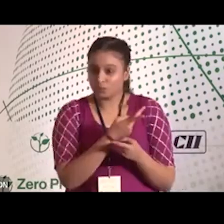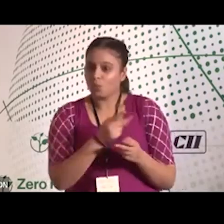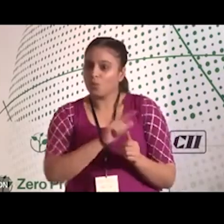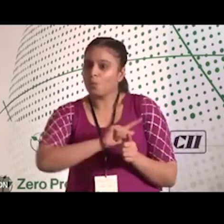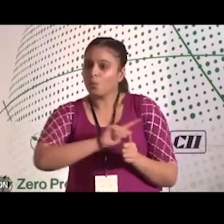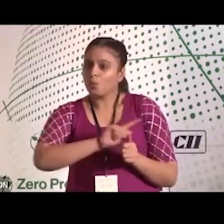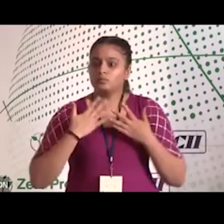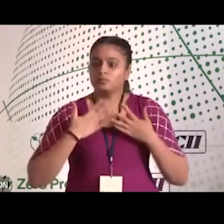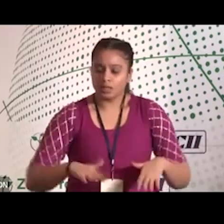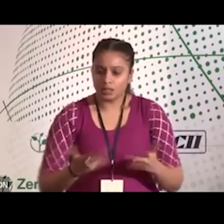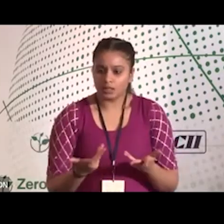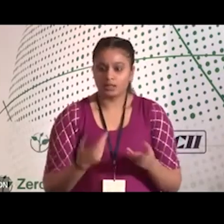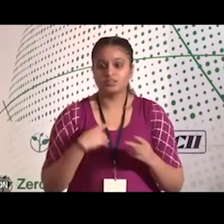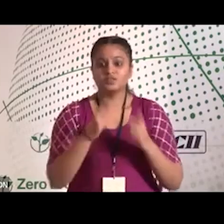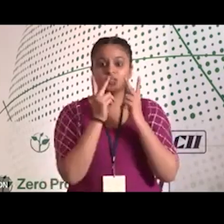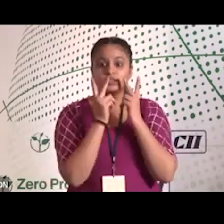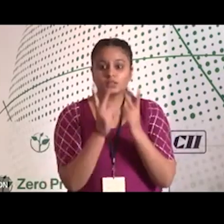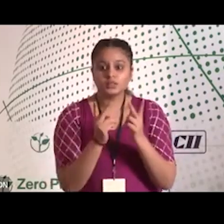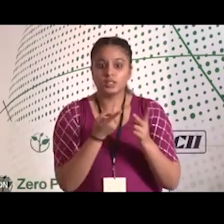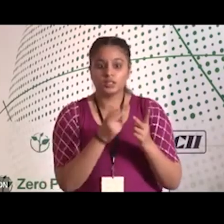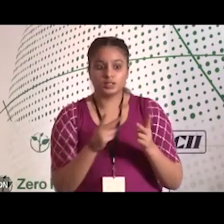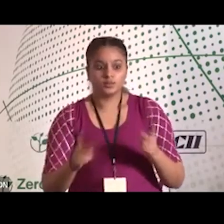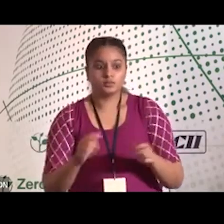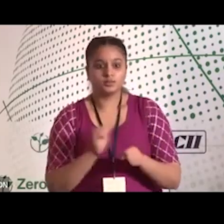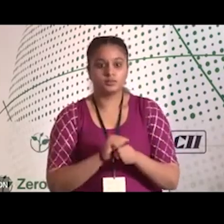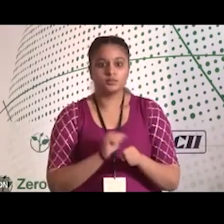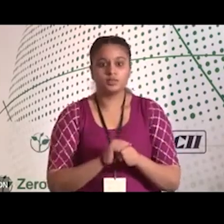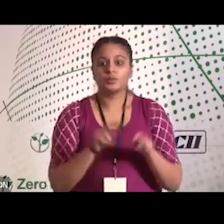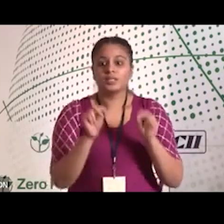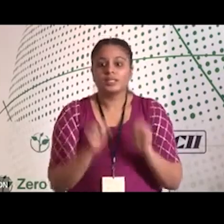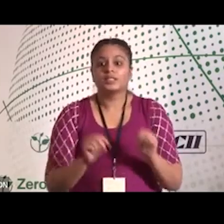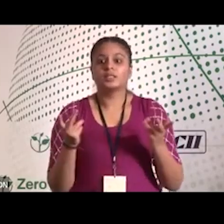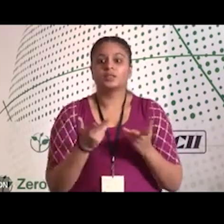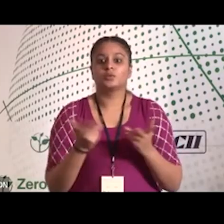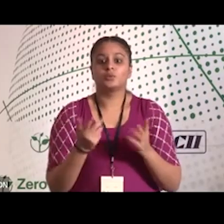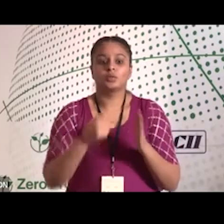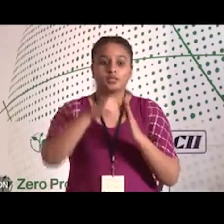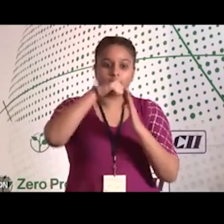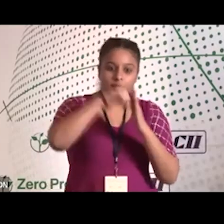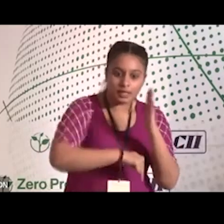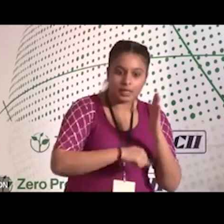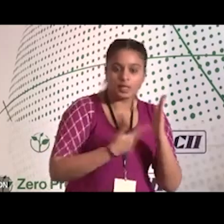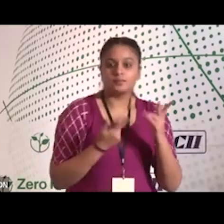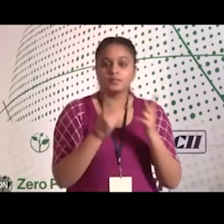So we looked at this and we said, Why do we need to deepen our work in this sector?